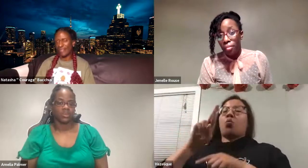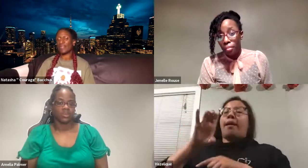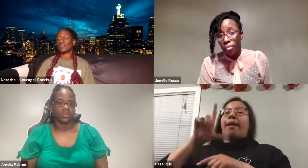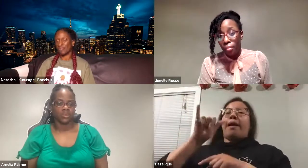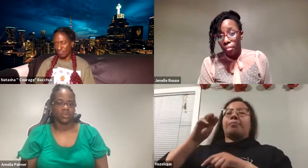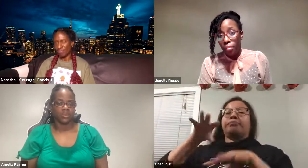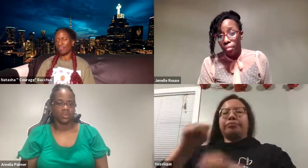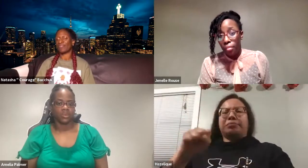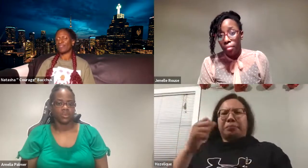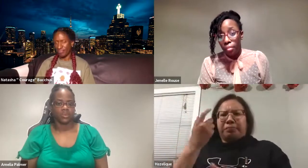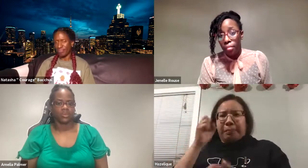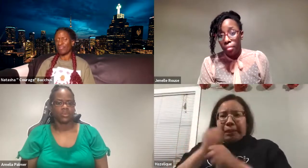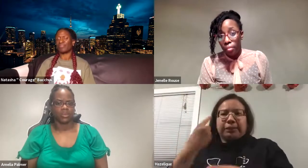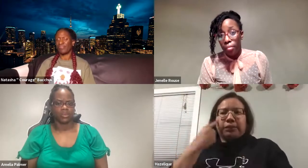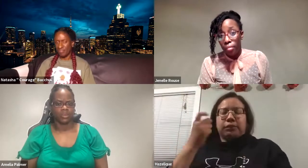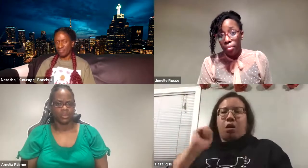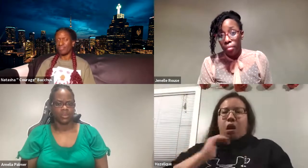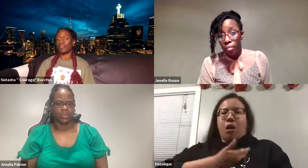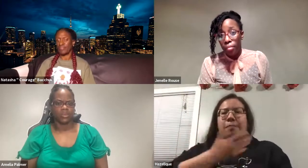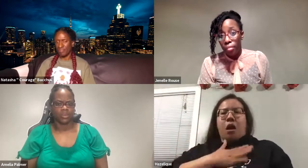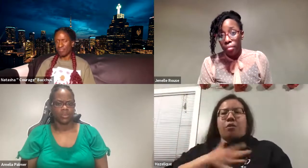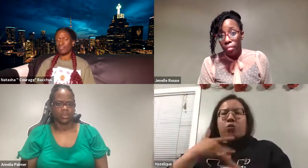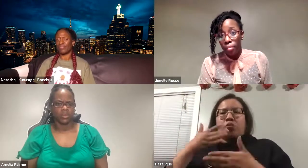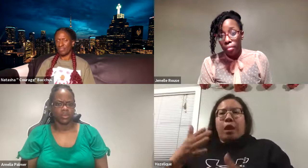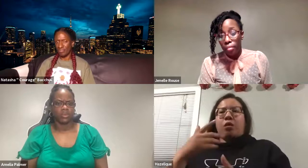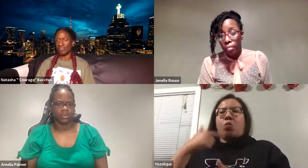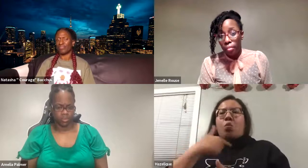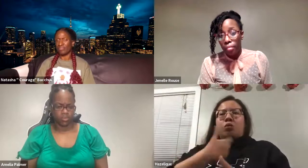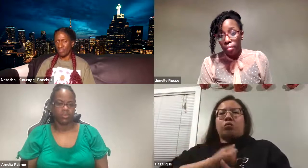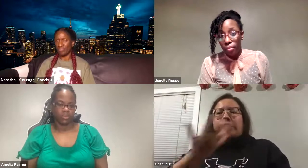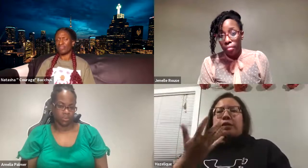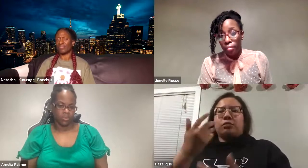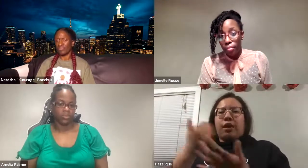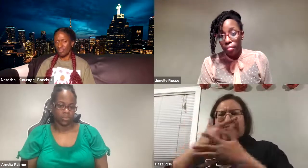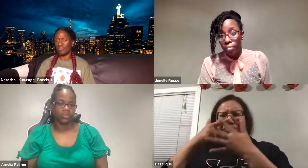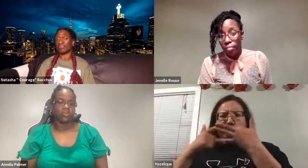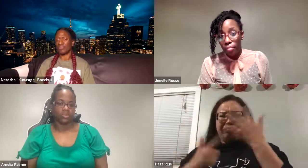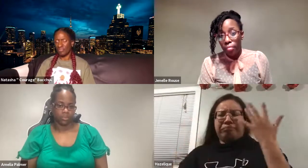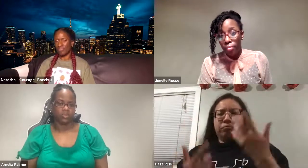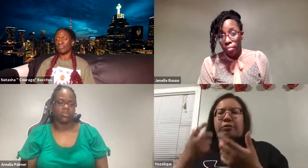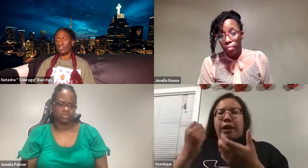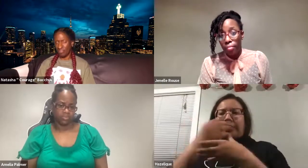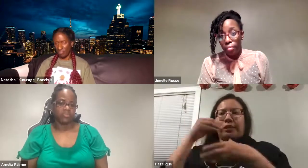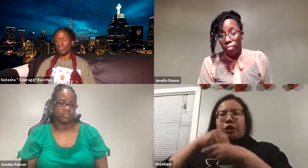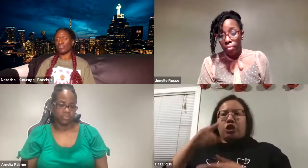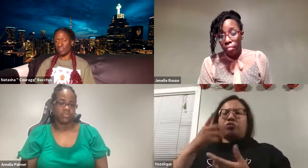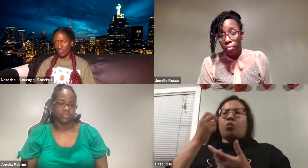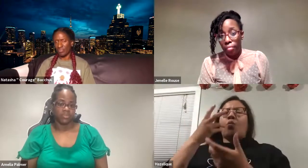liberation in that way is by reclaiming our language and our ways of expressing ourselves